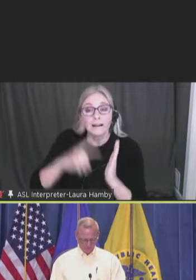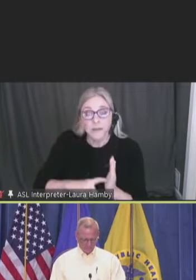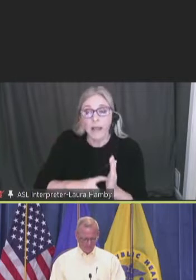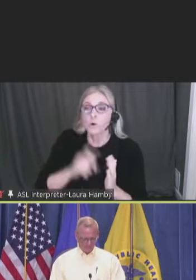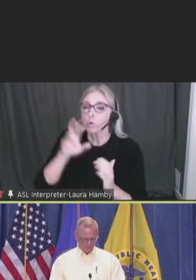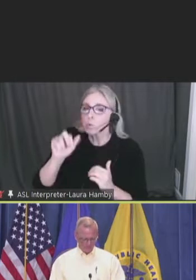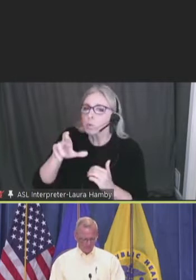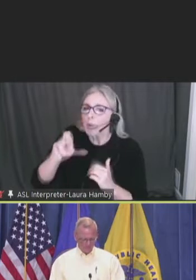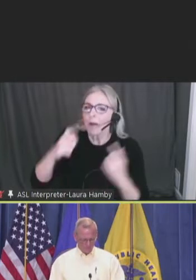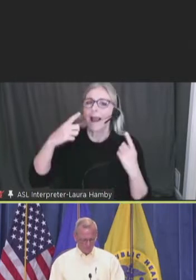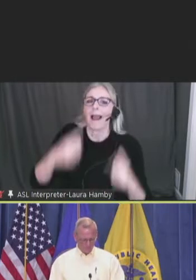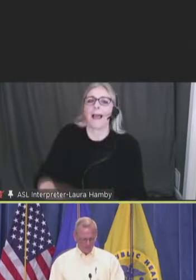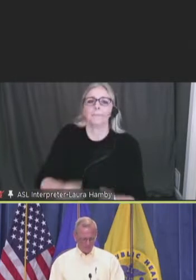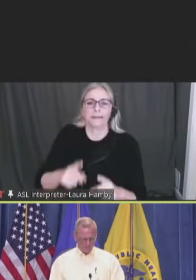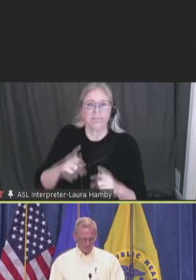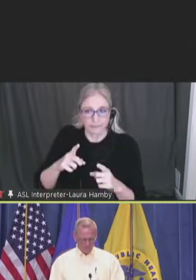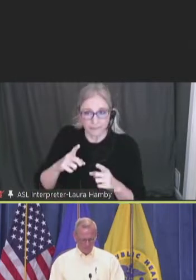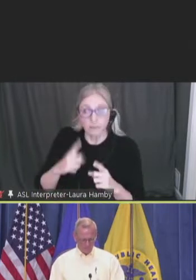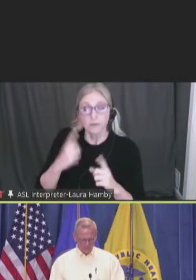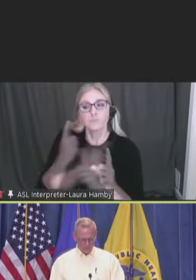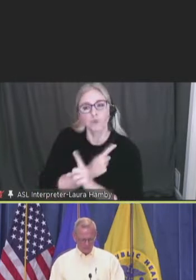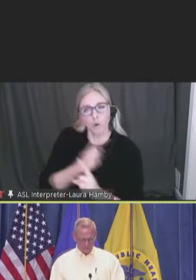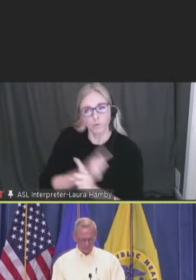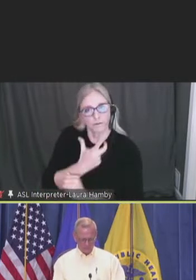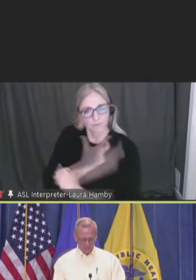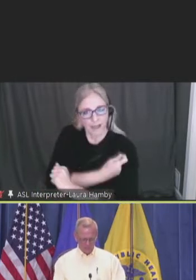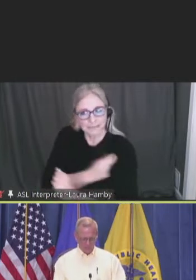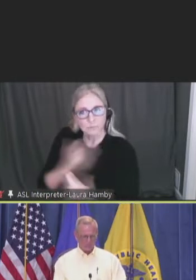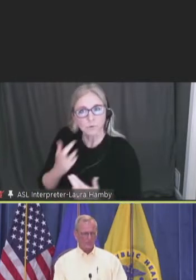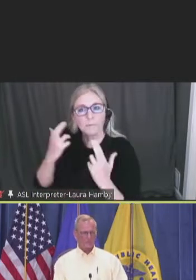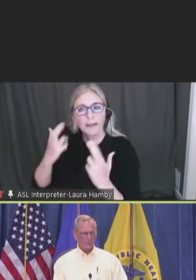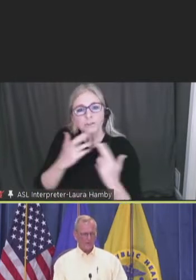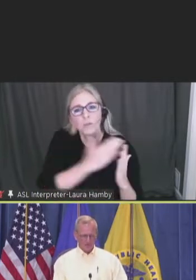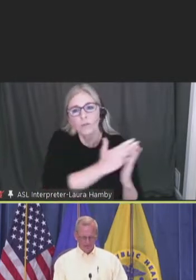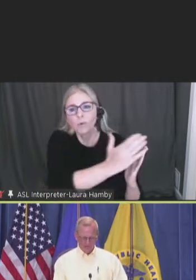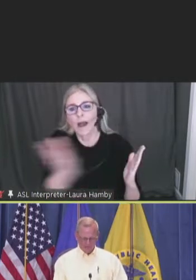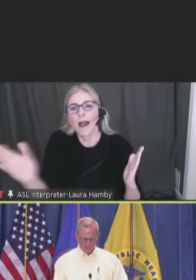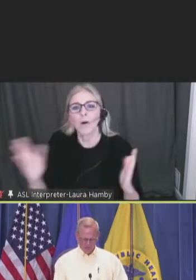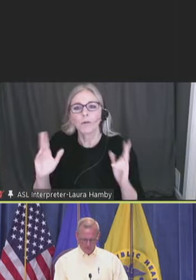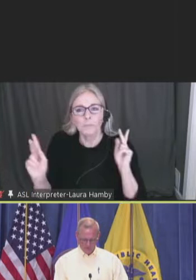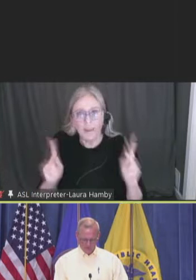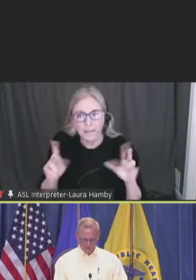and developing appropriate vaccine recommendations throughout the population, NVAC recommends